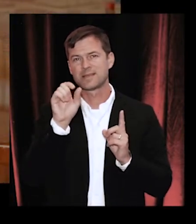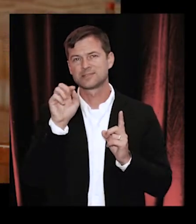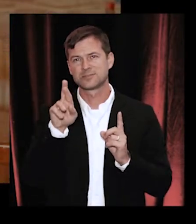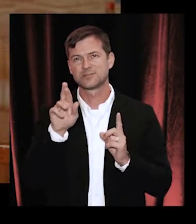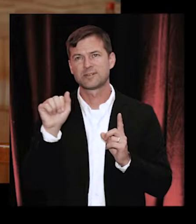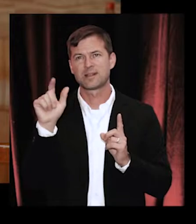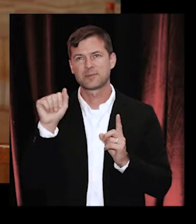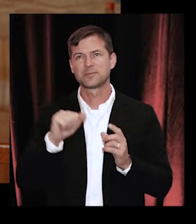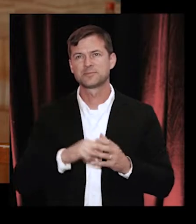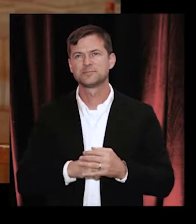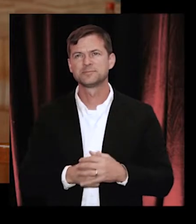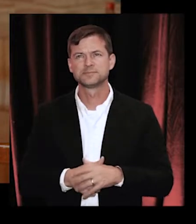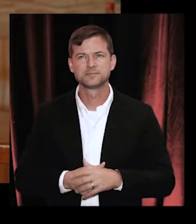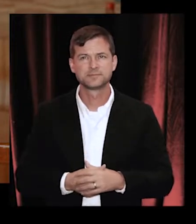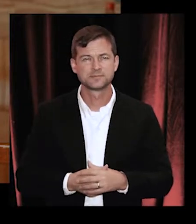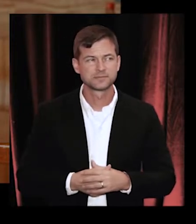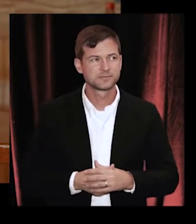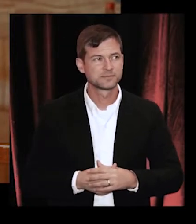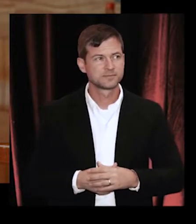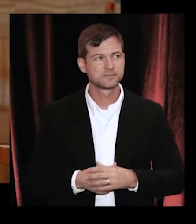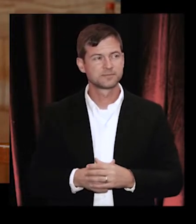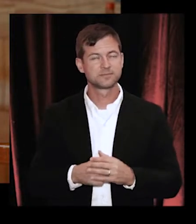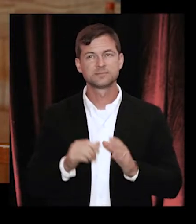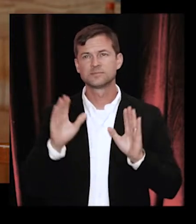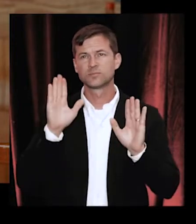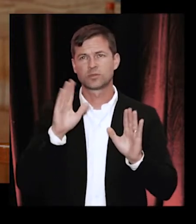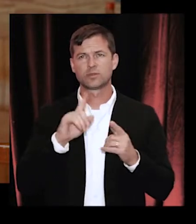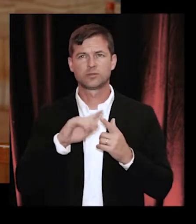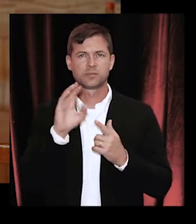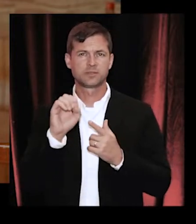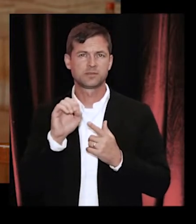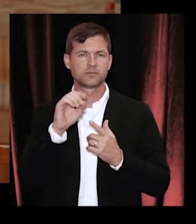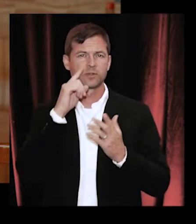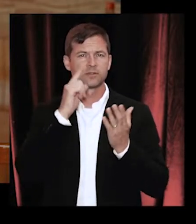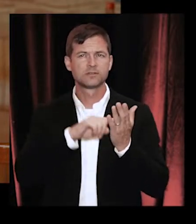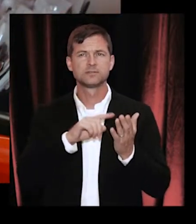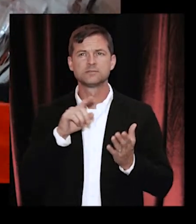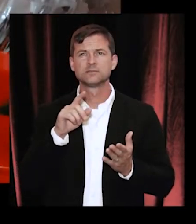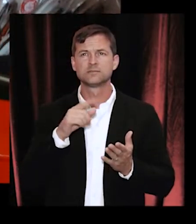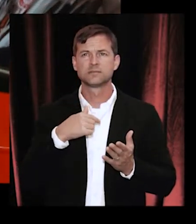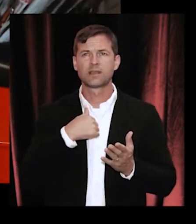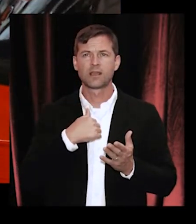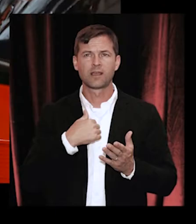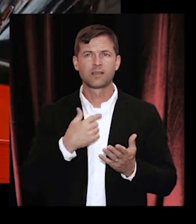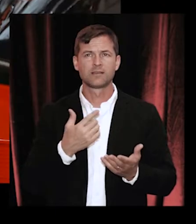you know, it's just one of those things that's dear to my heart. So it's, you know, you do it because it's the right thing to do.